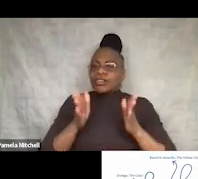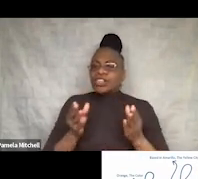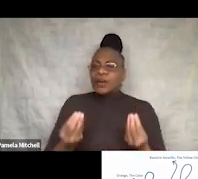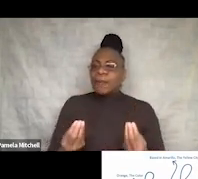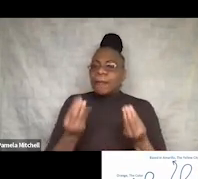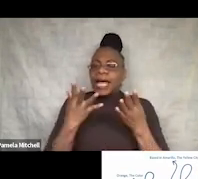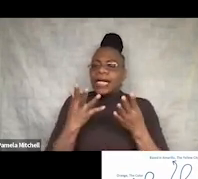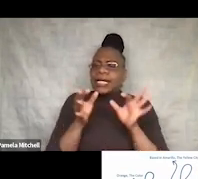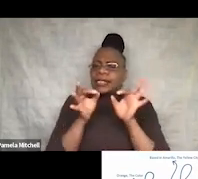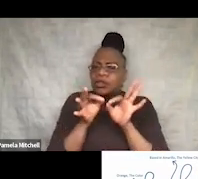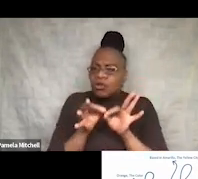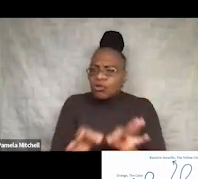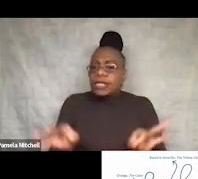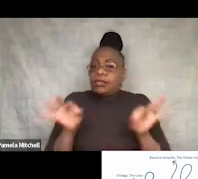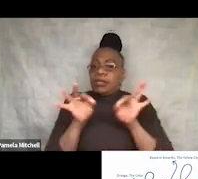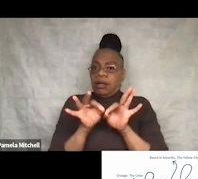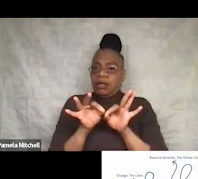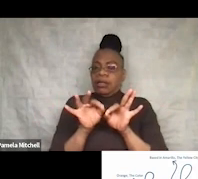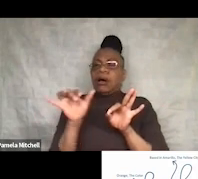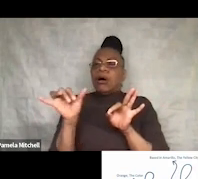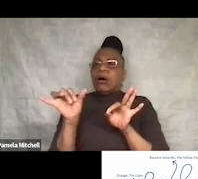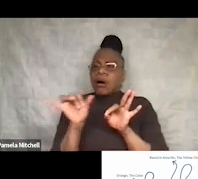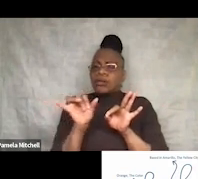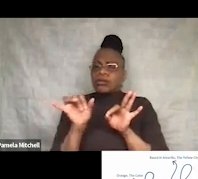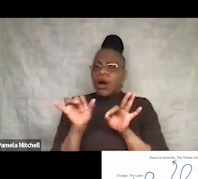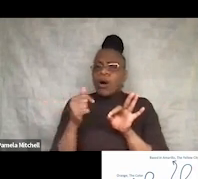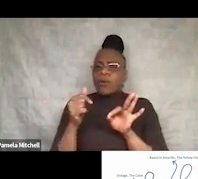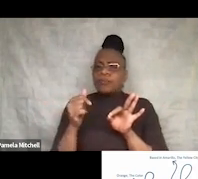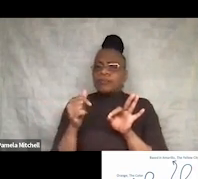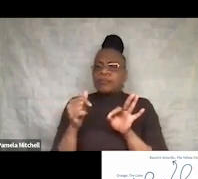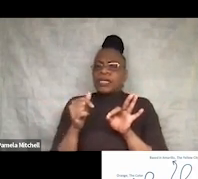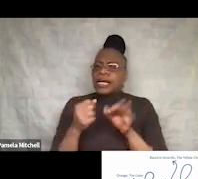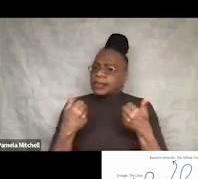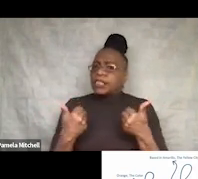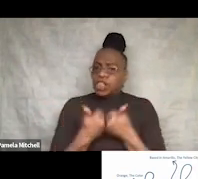but it's also, I know how... But it's also a challenge for me,